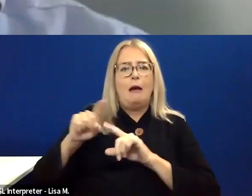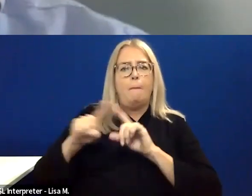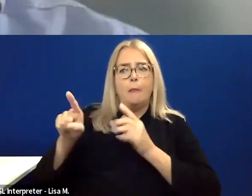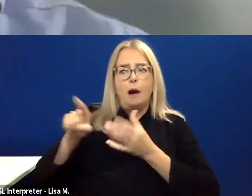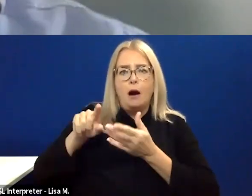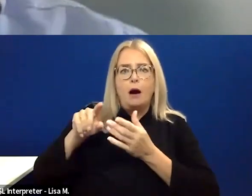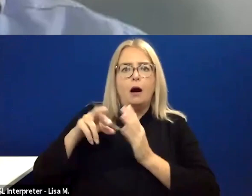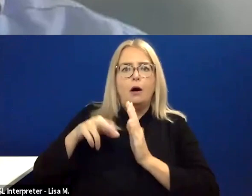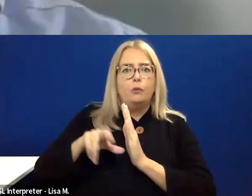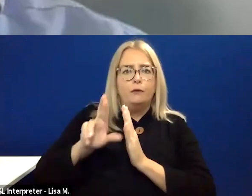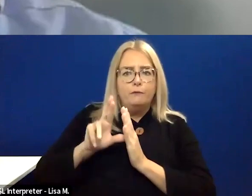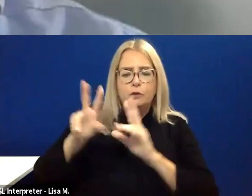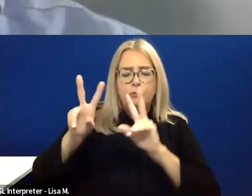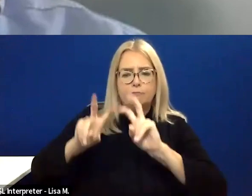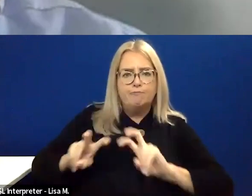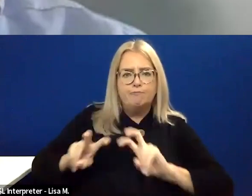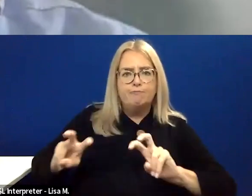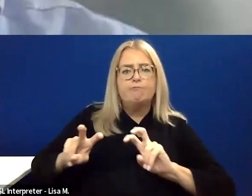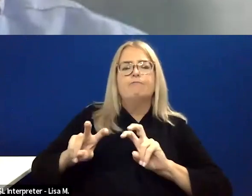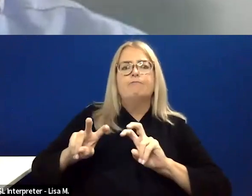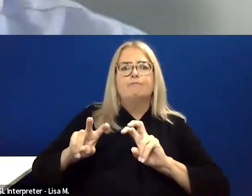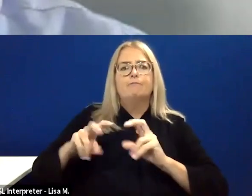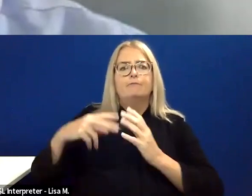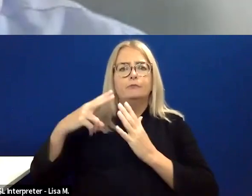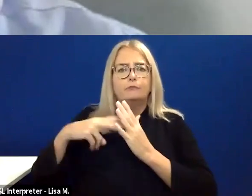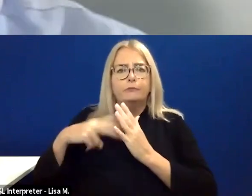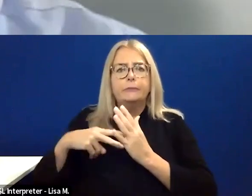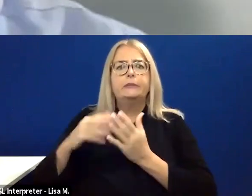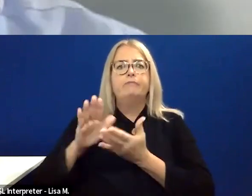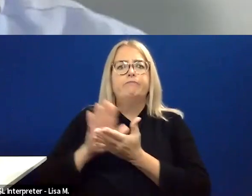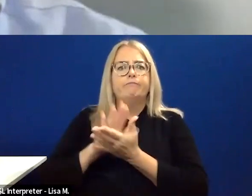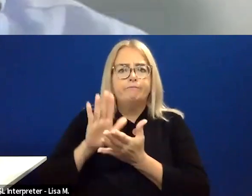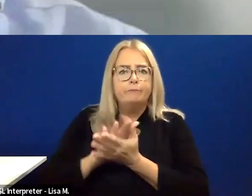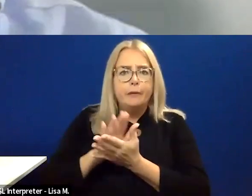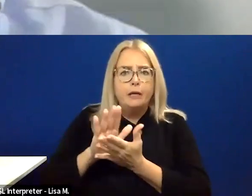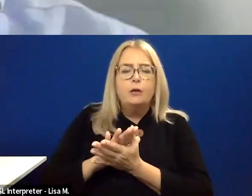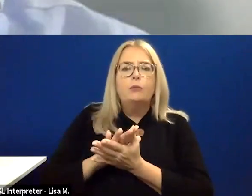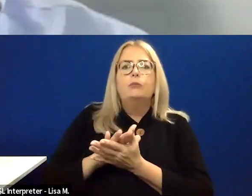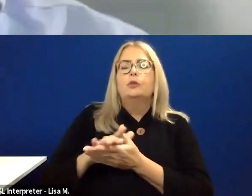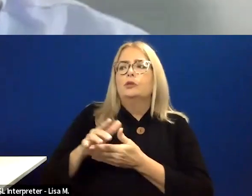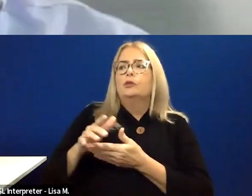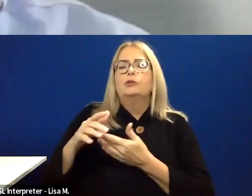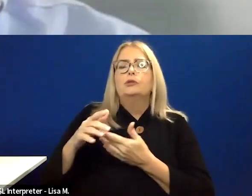the literature with the meta-analyses that she and colleagues have done I think is is